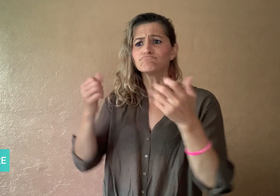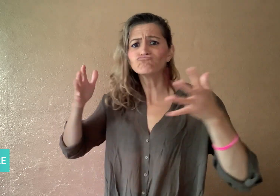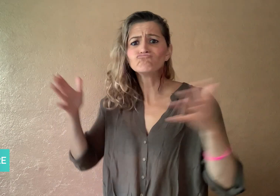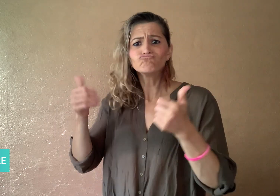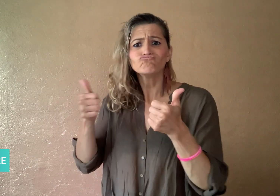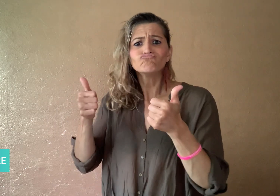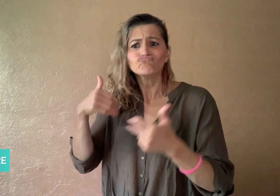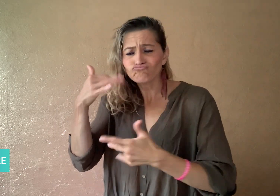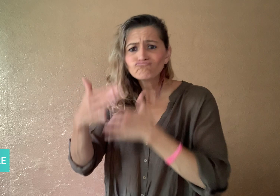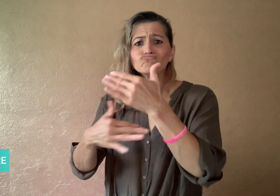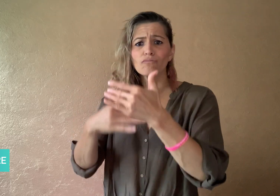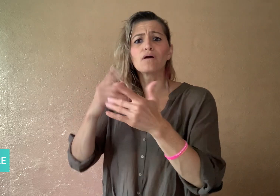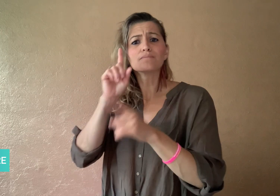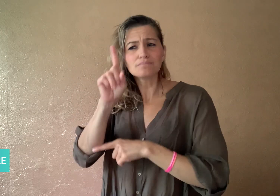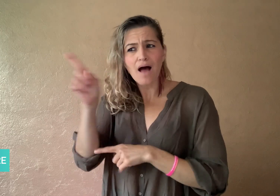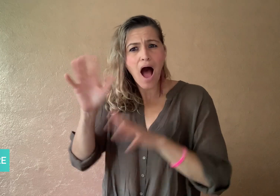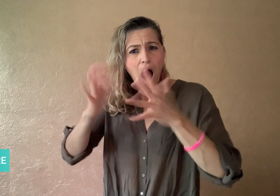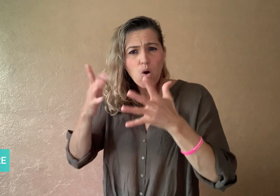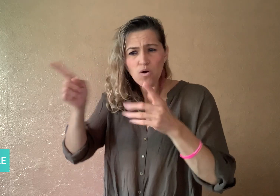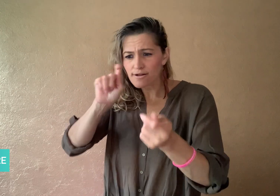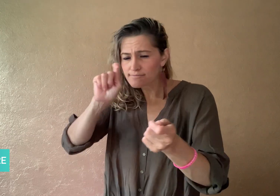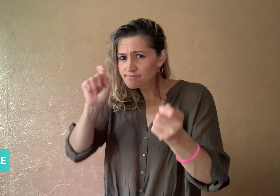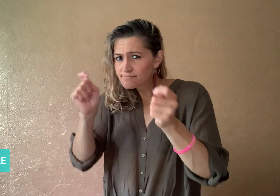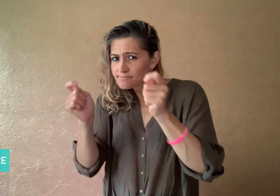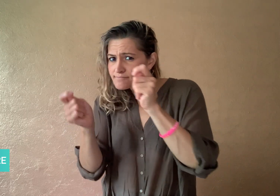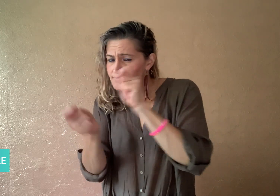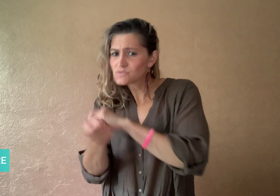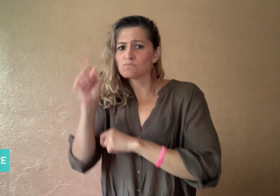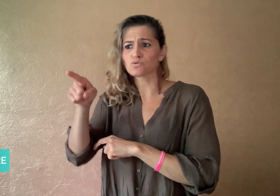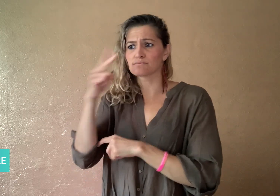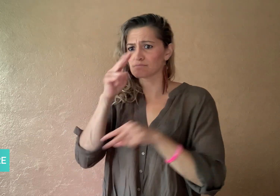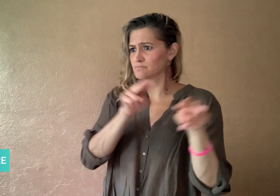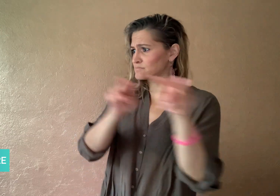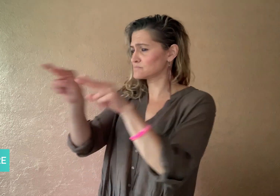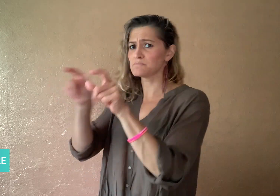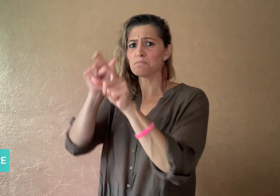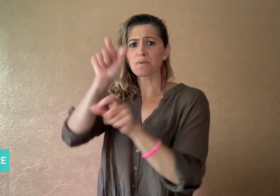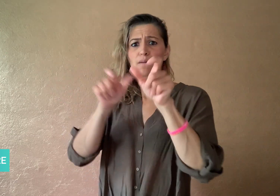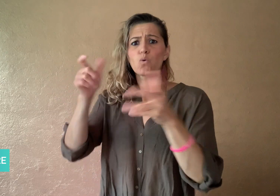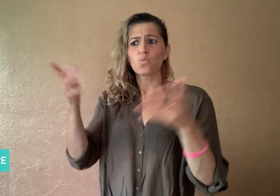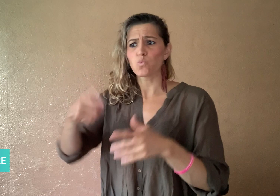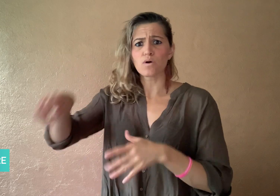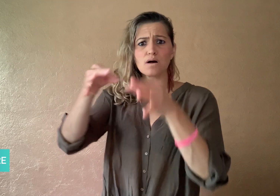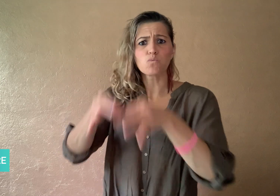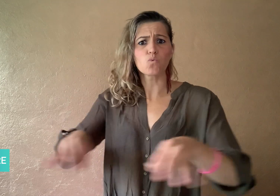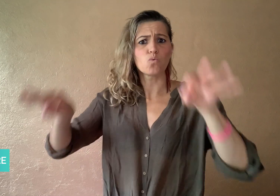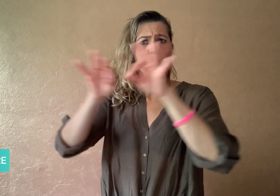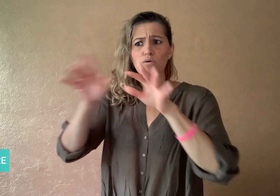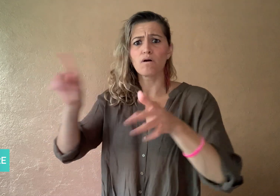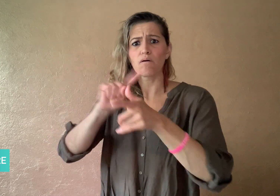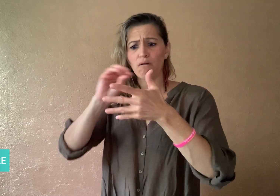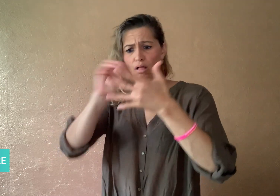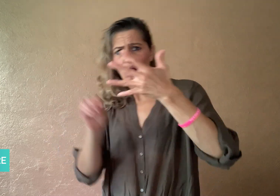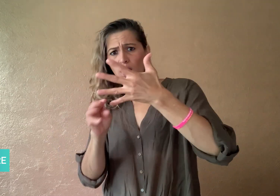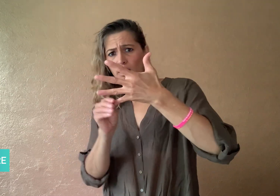needs to transform its approach to healthcare